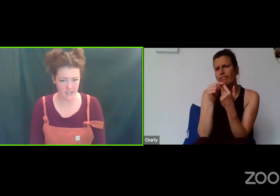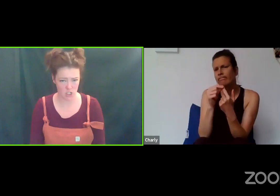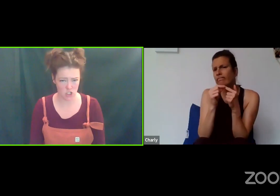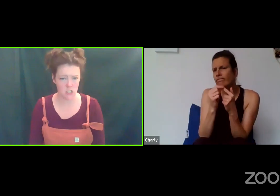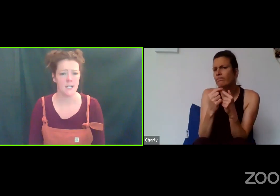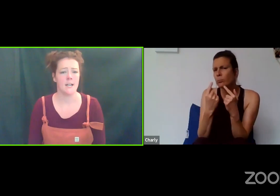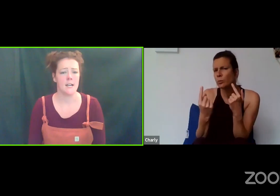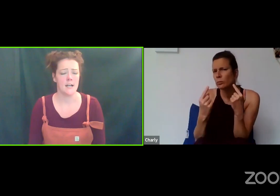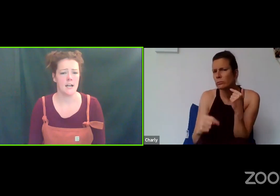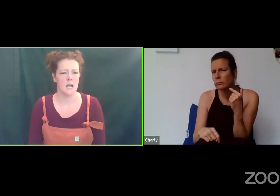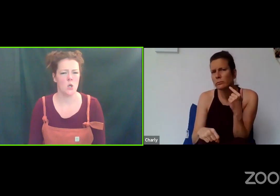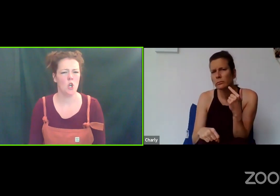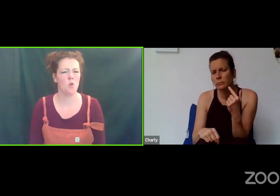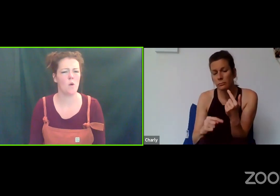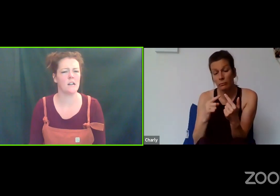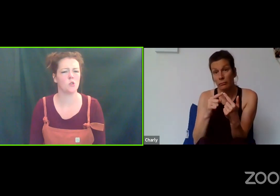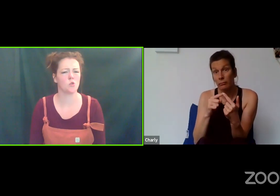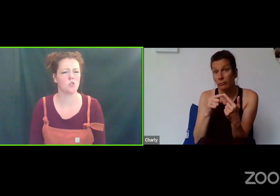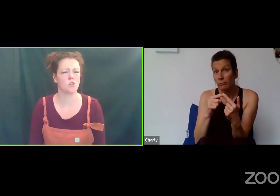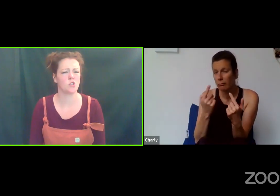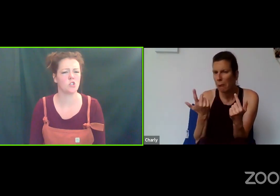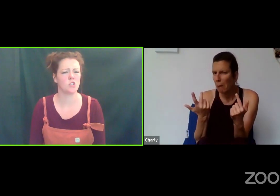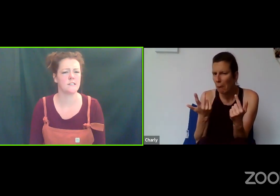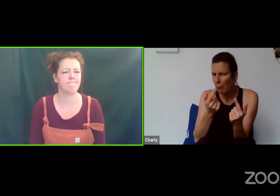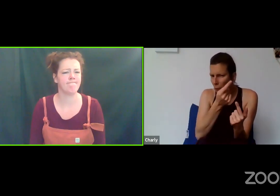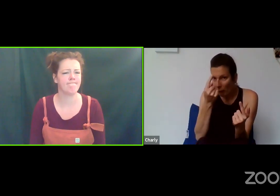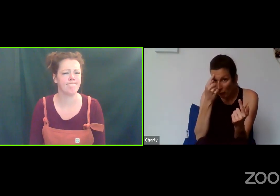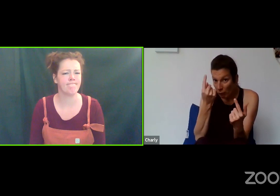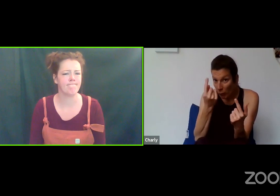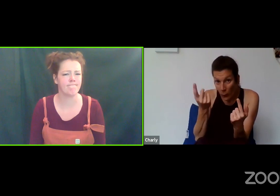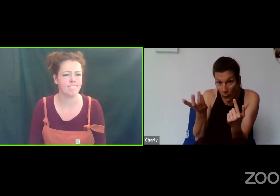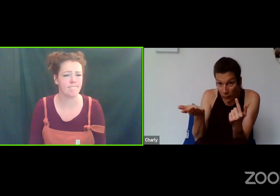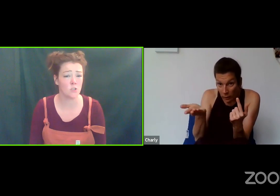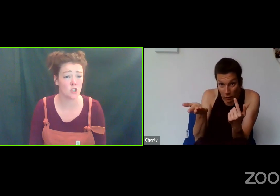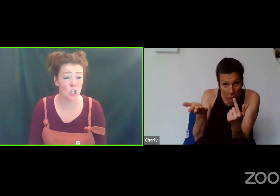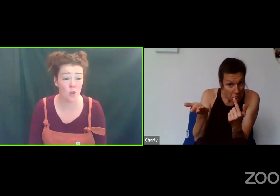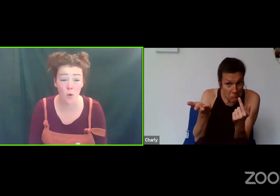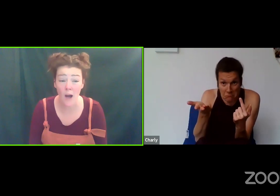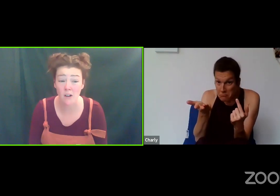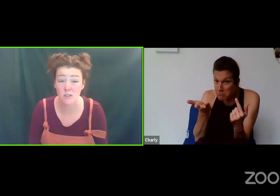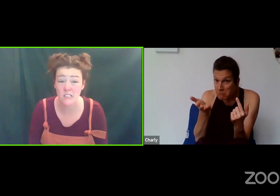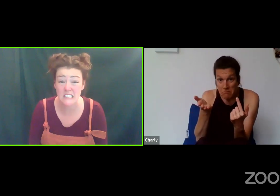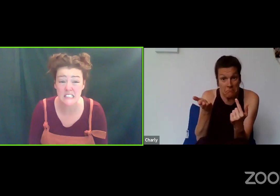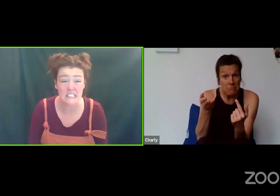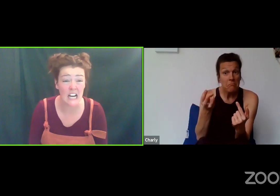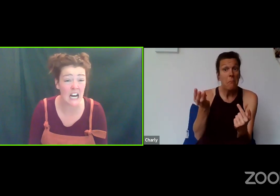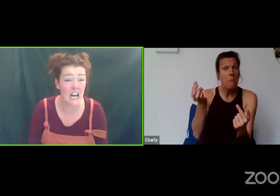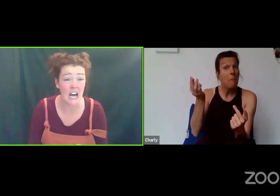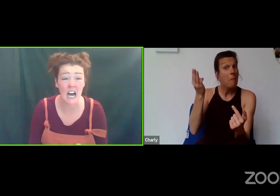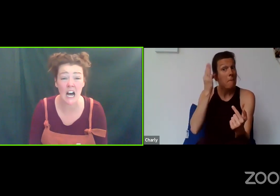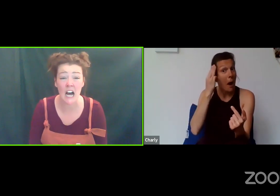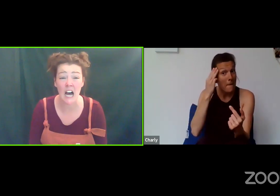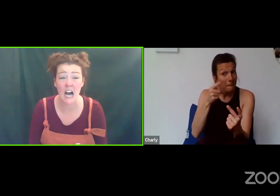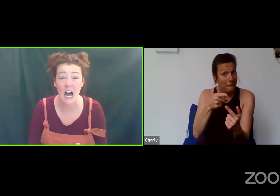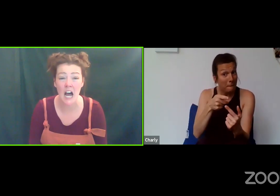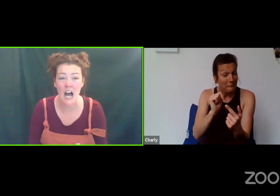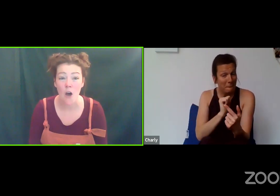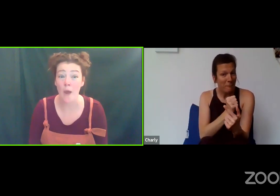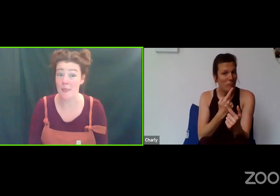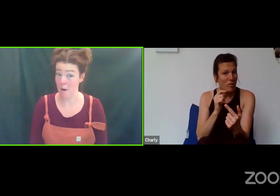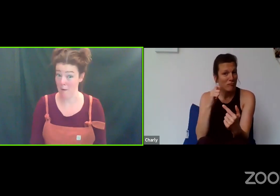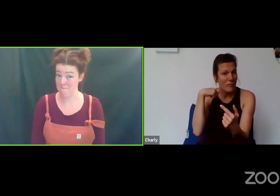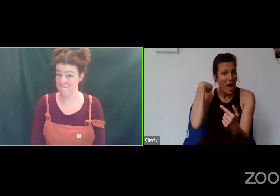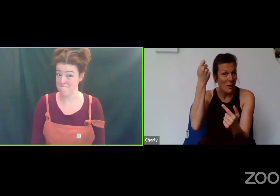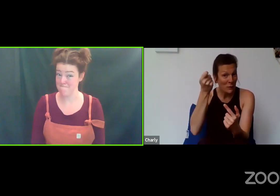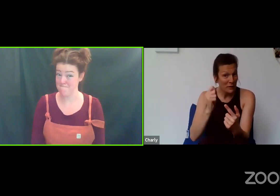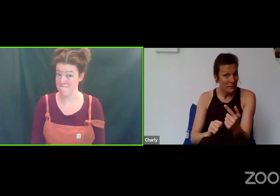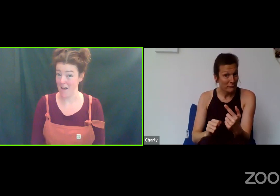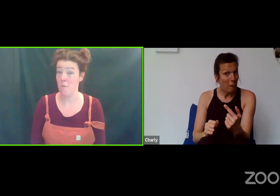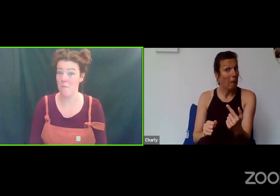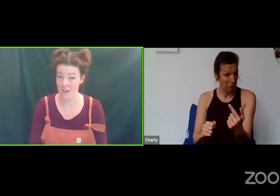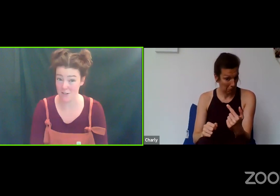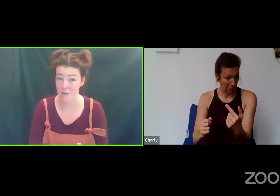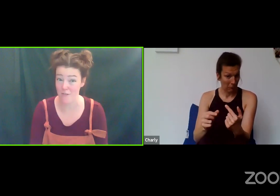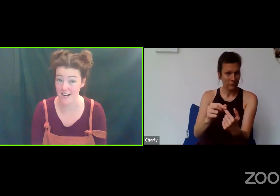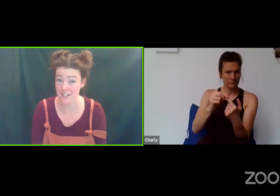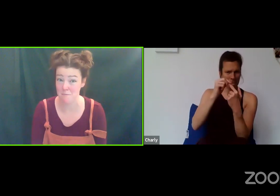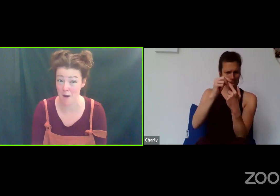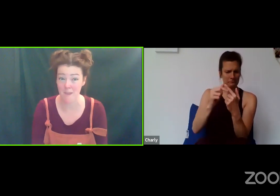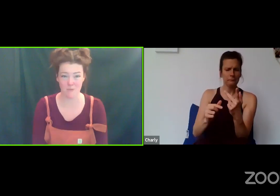Riding Hood. Who else? Do you know who else? We had the Mum? Little Red Riding Hood's Mum, that's right.